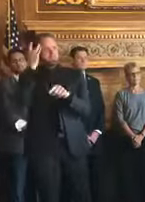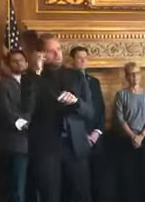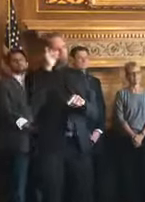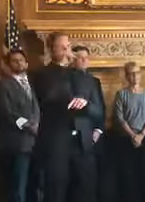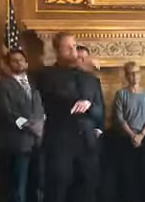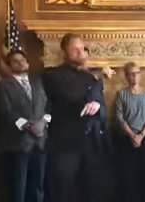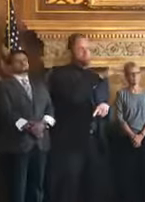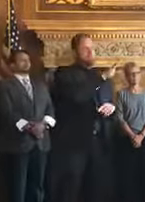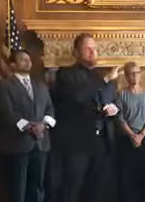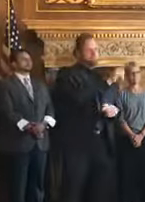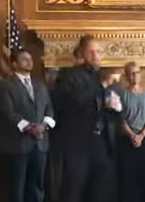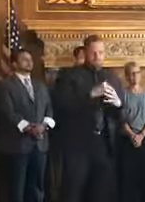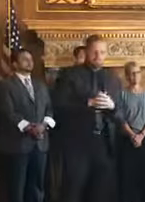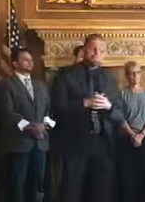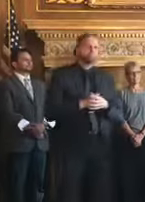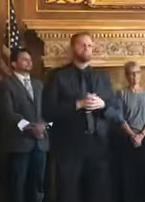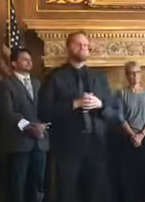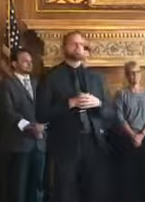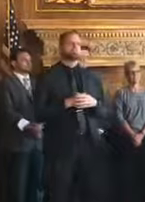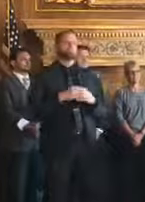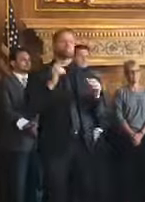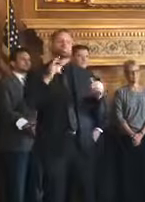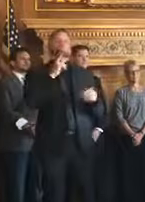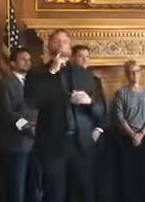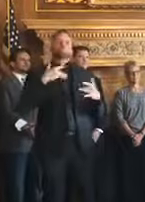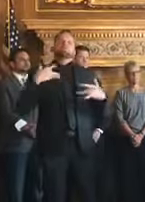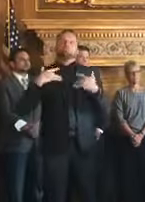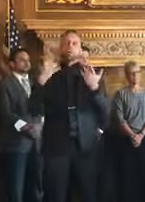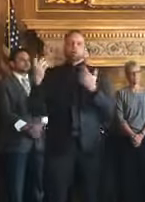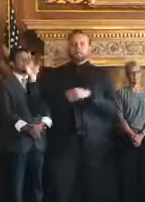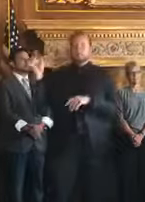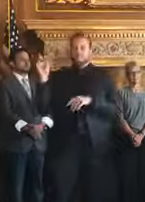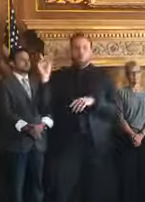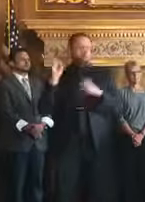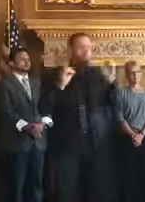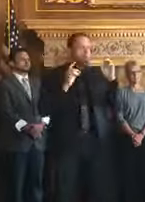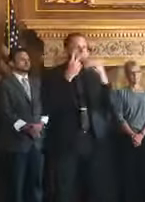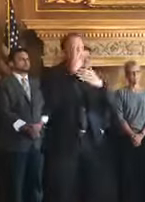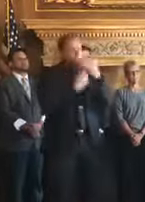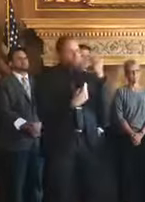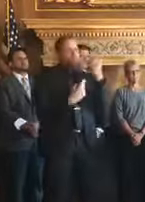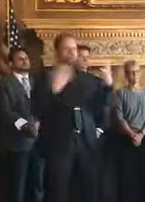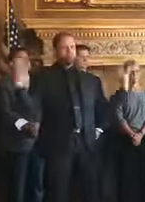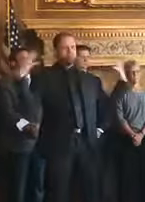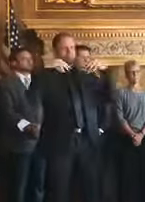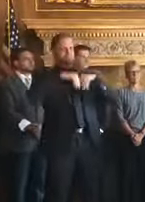excited to be able to get it passed this session. I want to thank all of you for being here with us today.